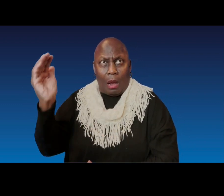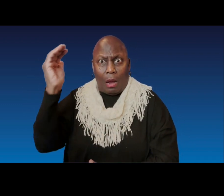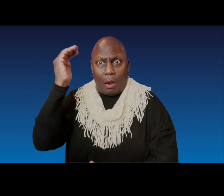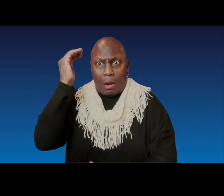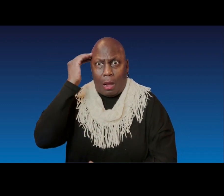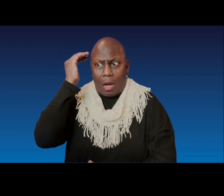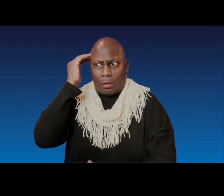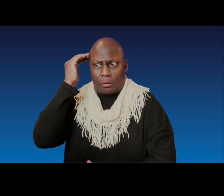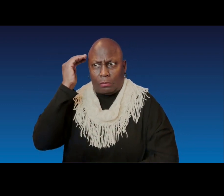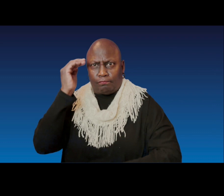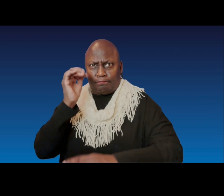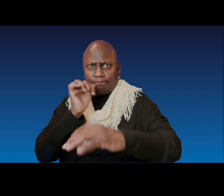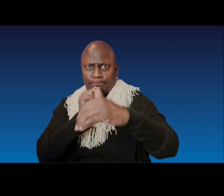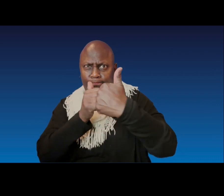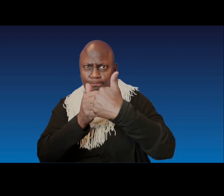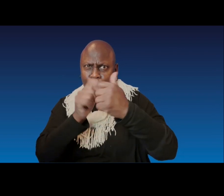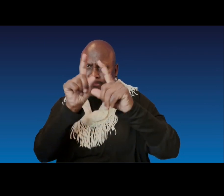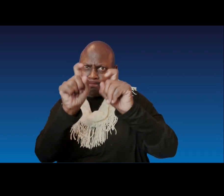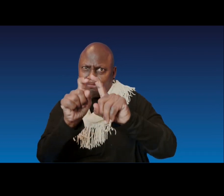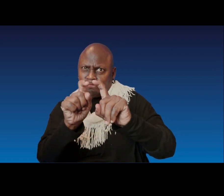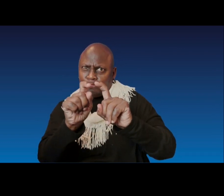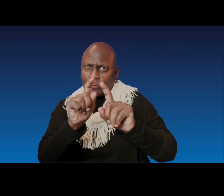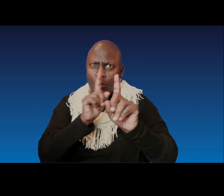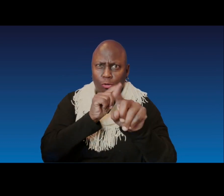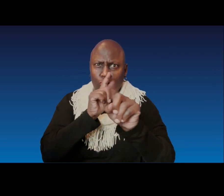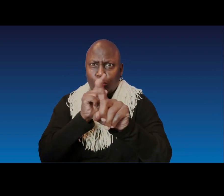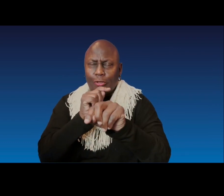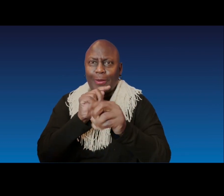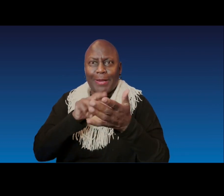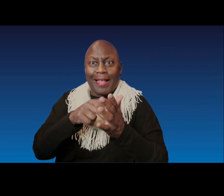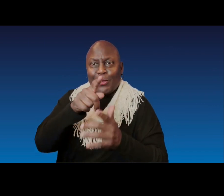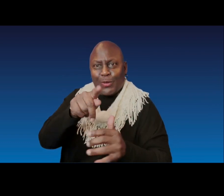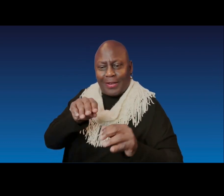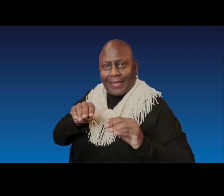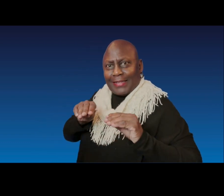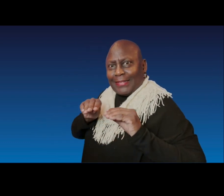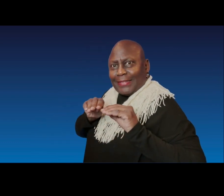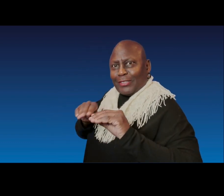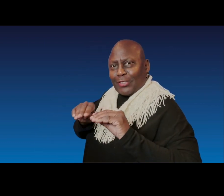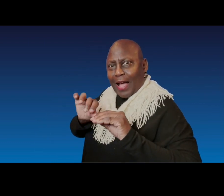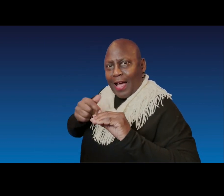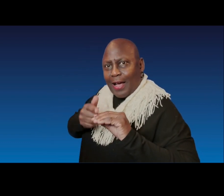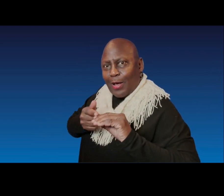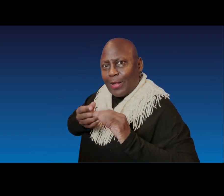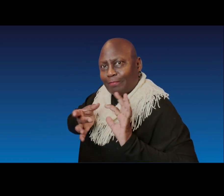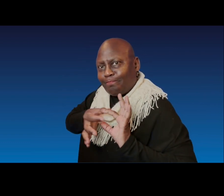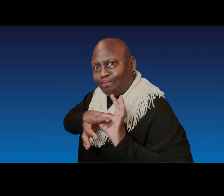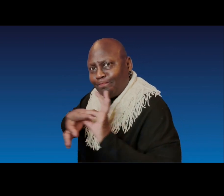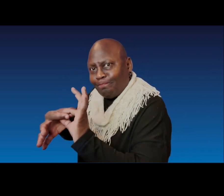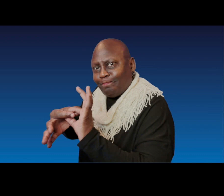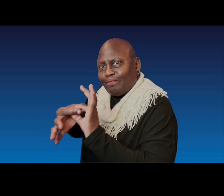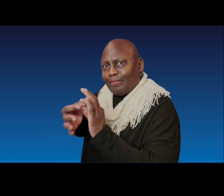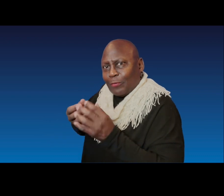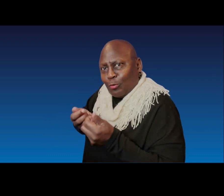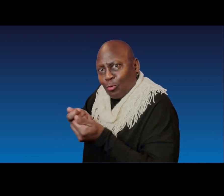of helping students achieve critical consciousness. That means you're teaching them how to question and challenge.